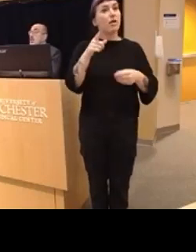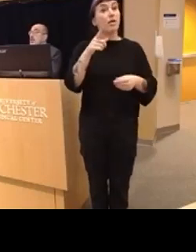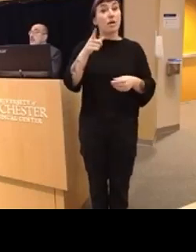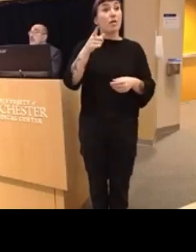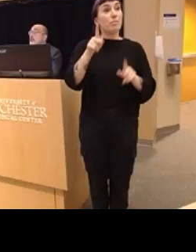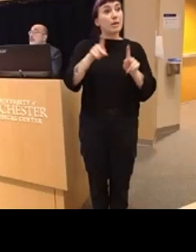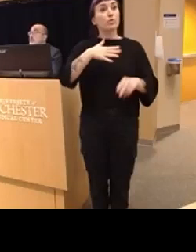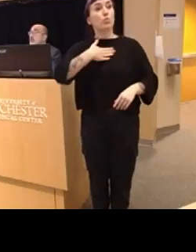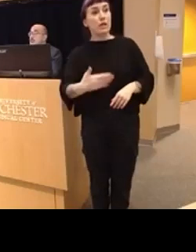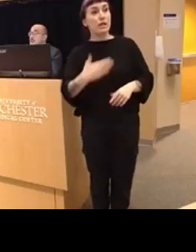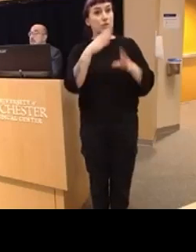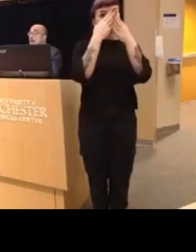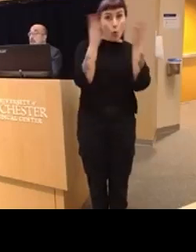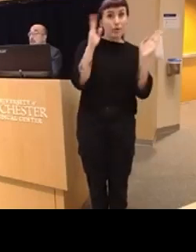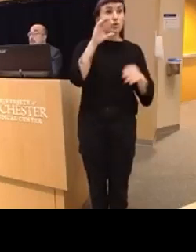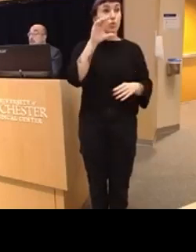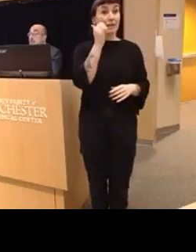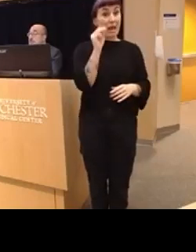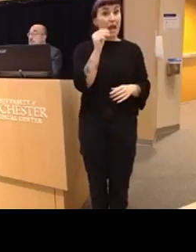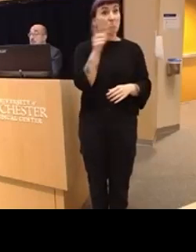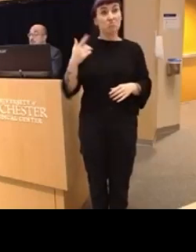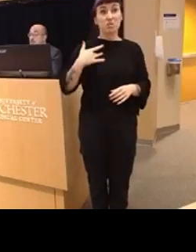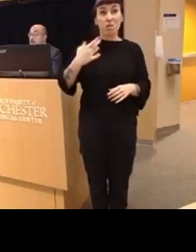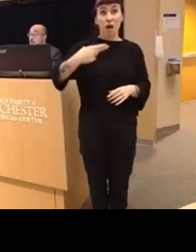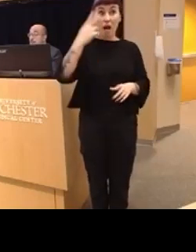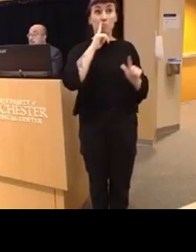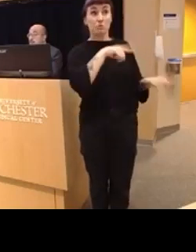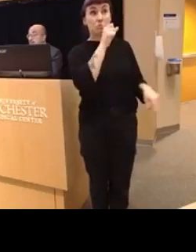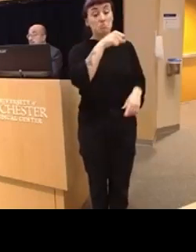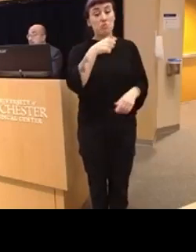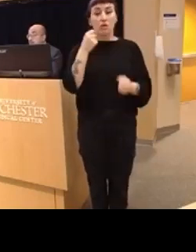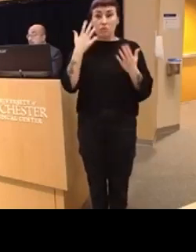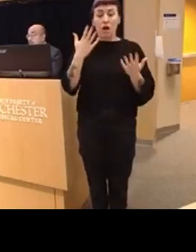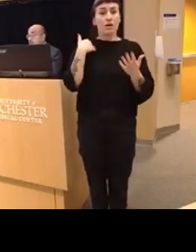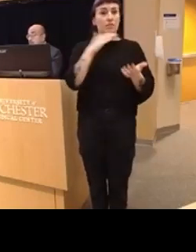to cam because it is pretty high I mean it is just eyeballing the data I mean it's a good